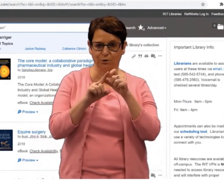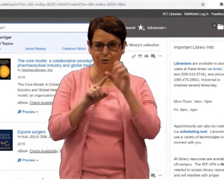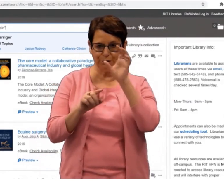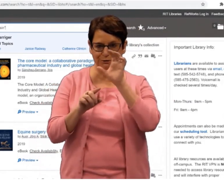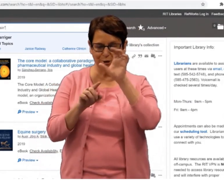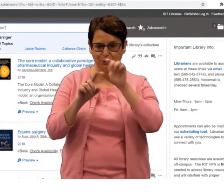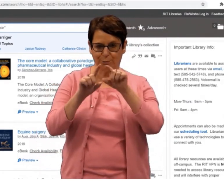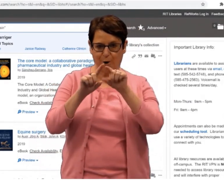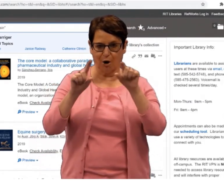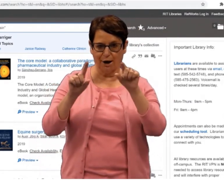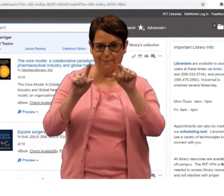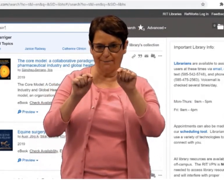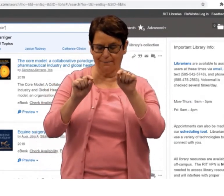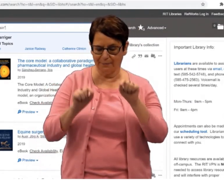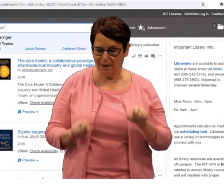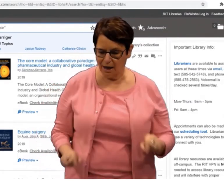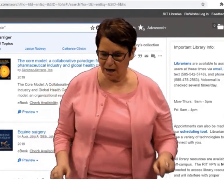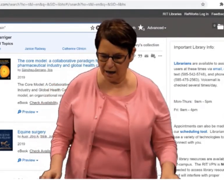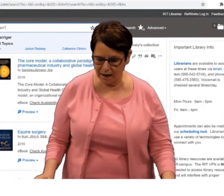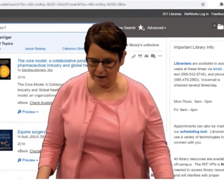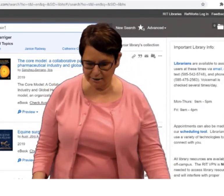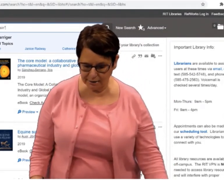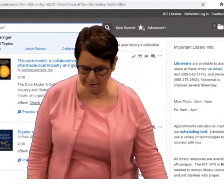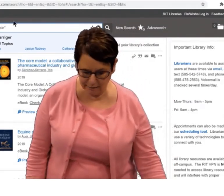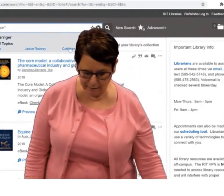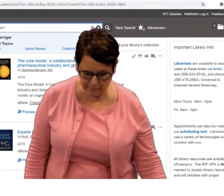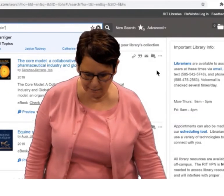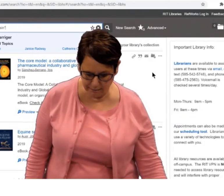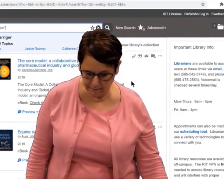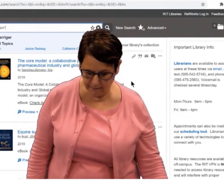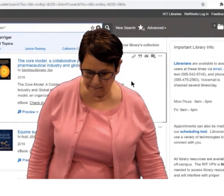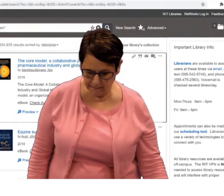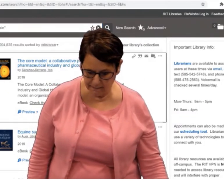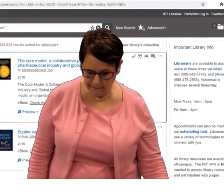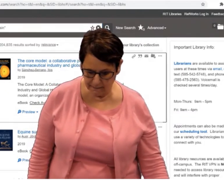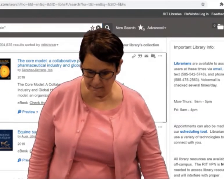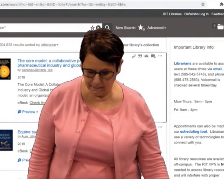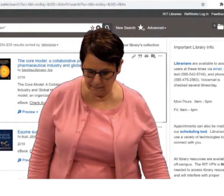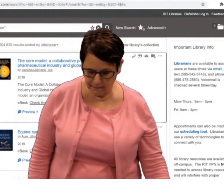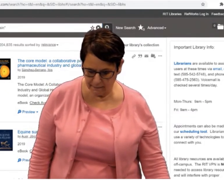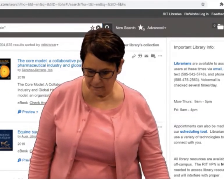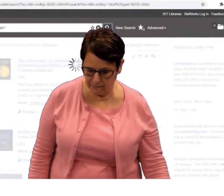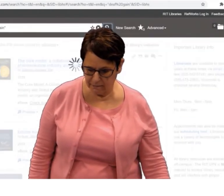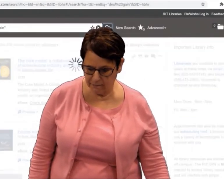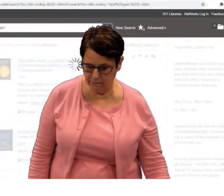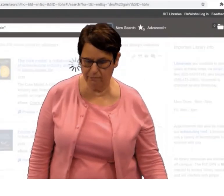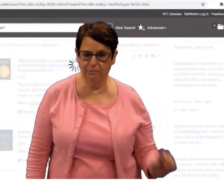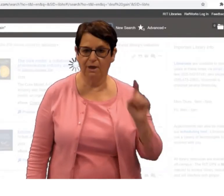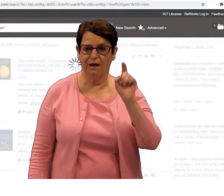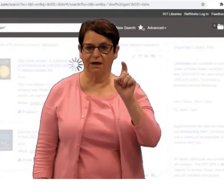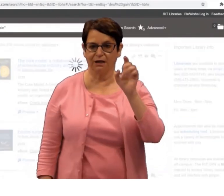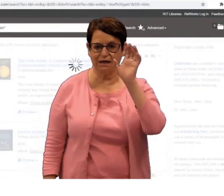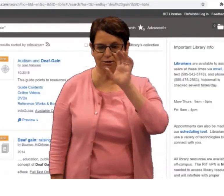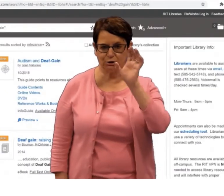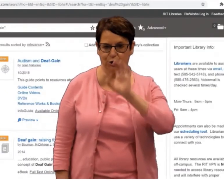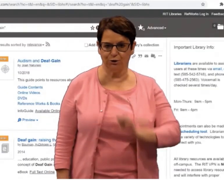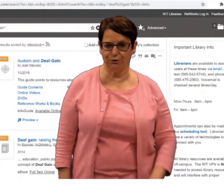I type in the keywords in the search bar, click Search.